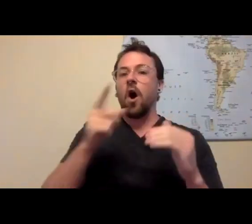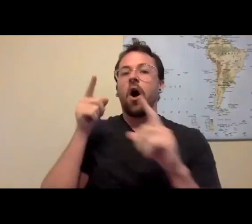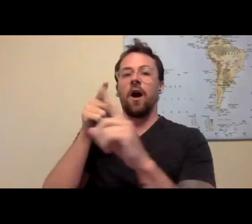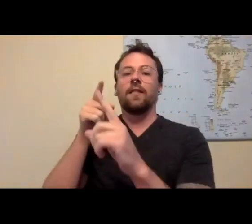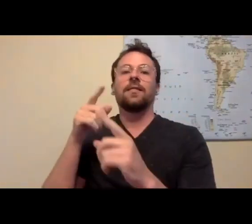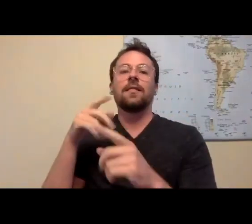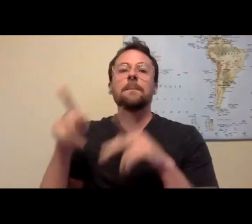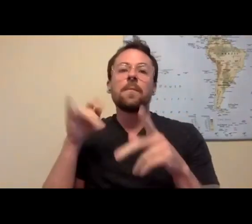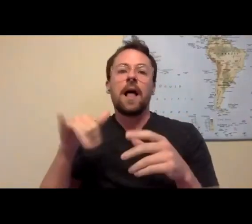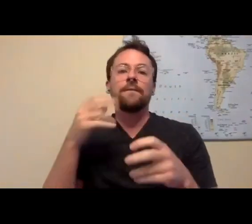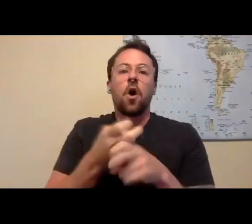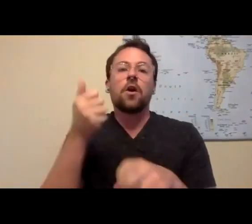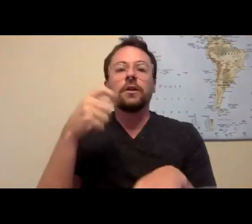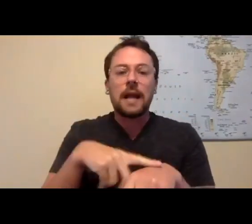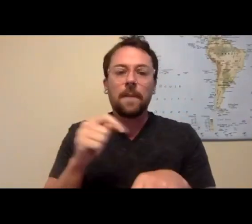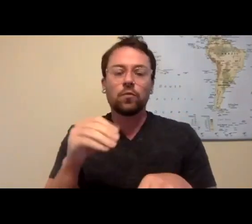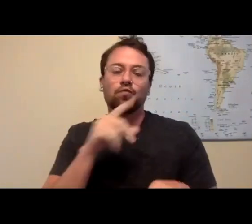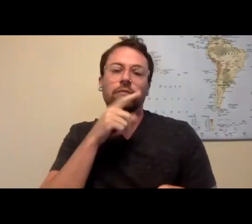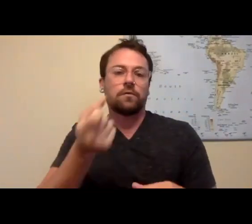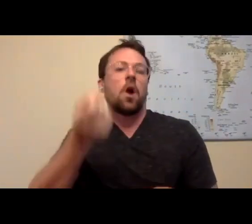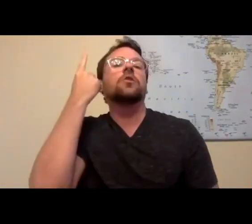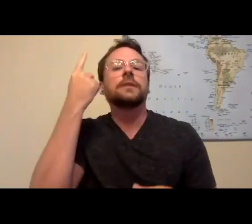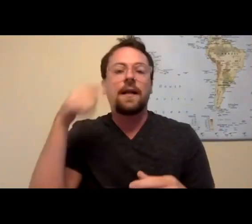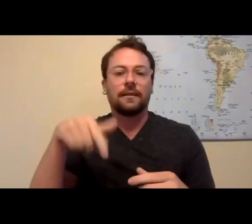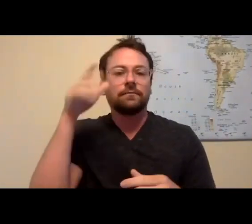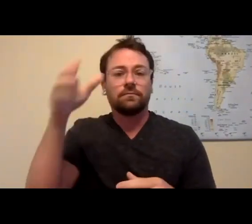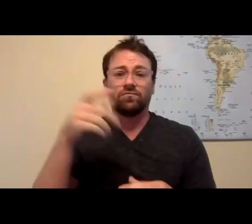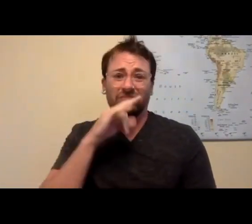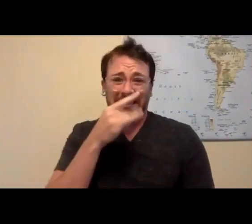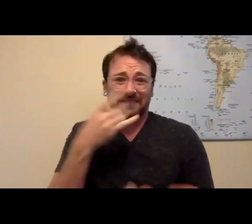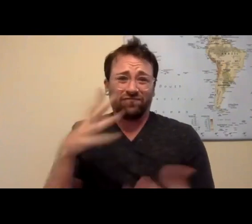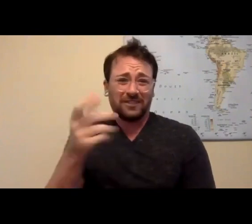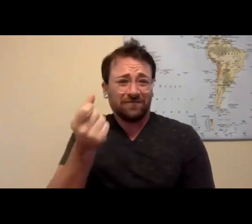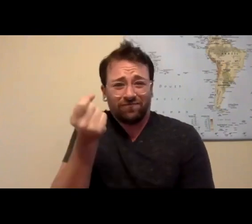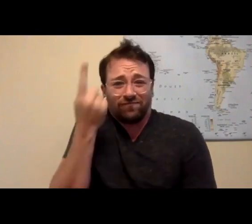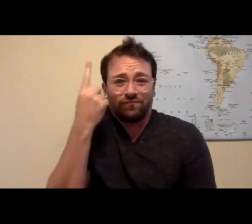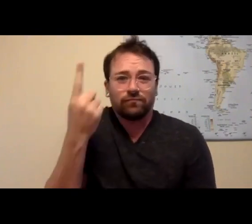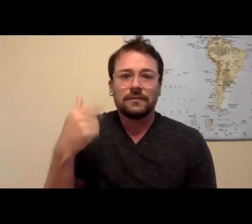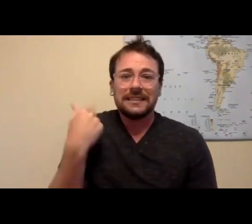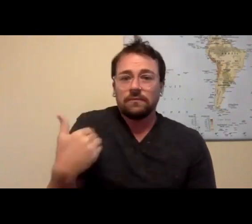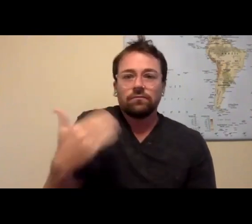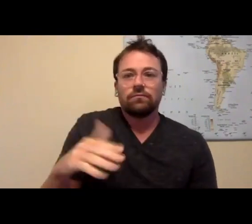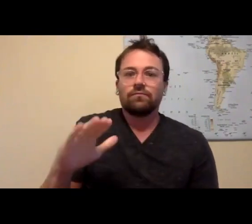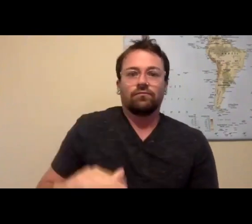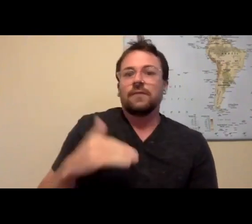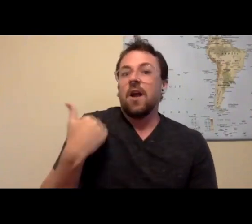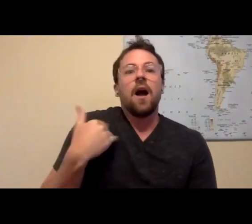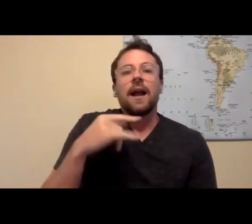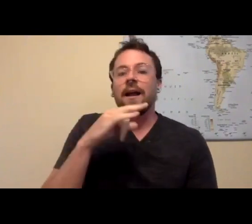I think students realize that we don't know things when we try to fake it.